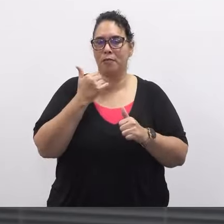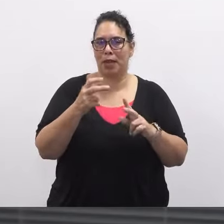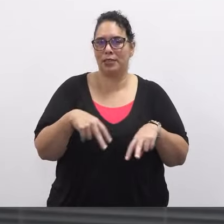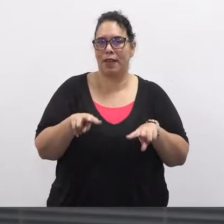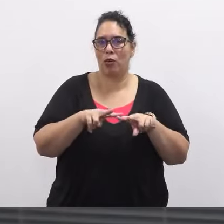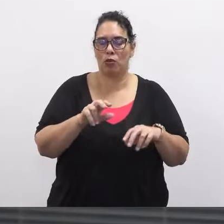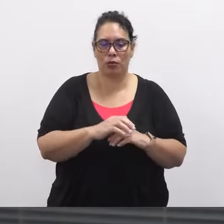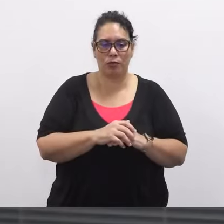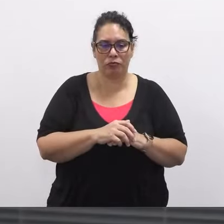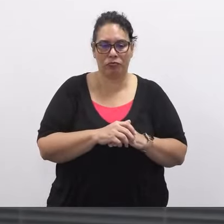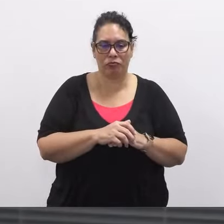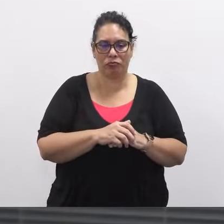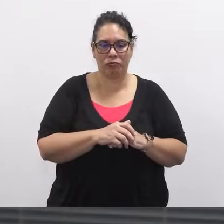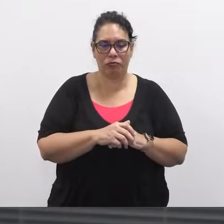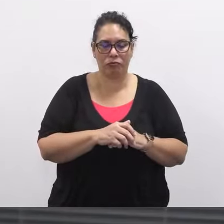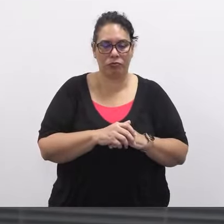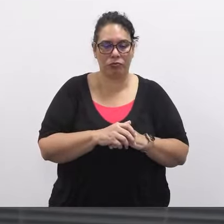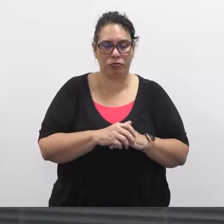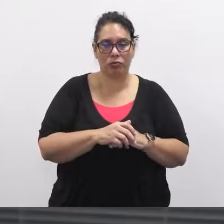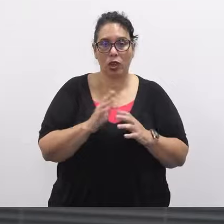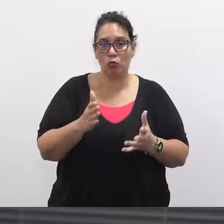There guaranteed project cost as proposed here